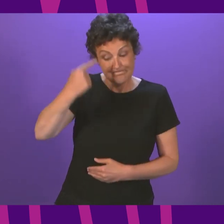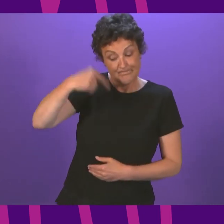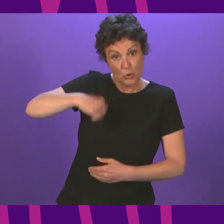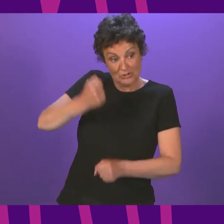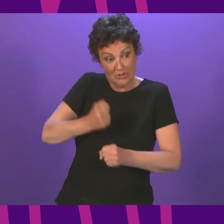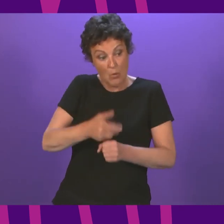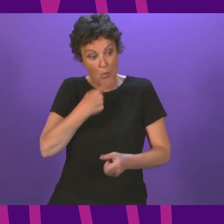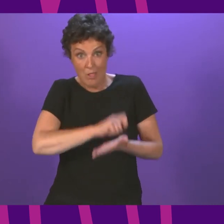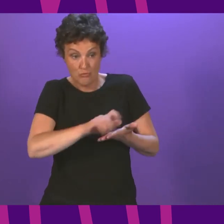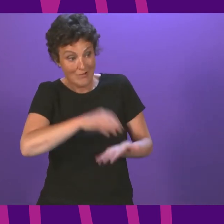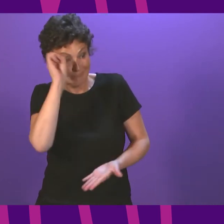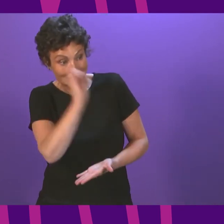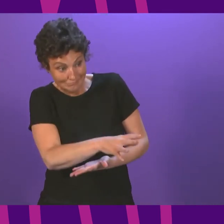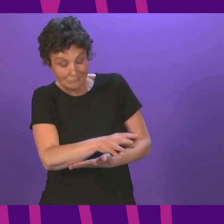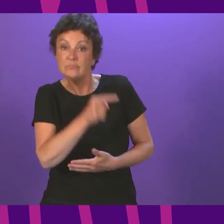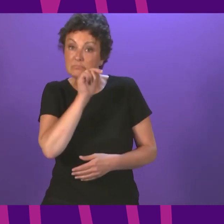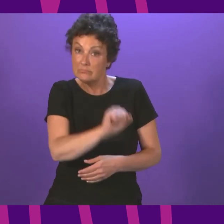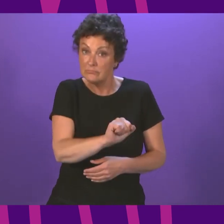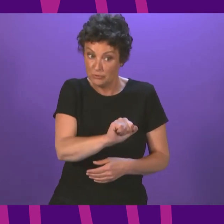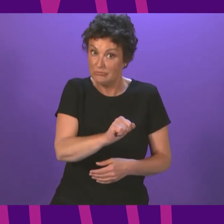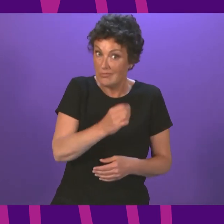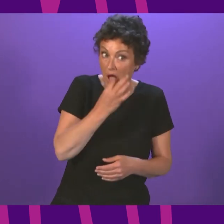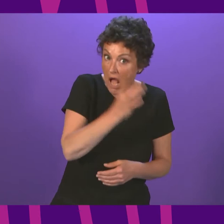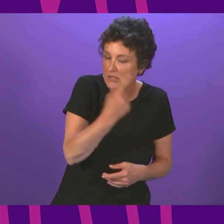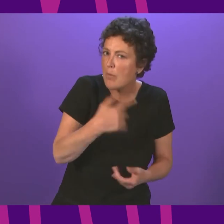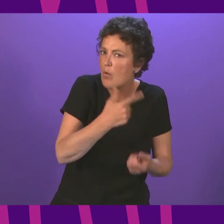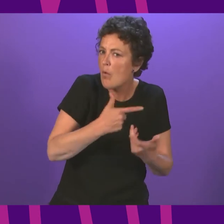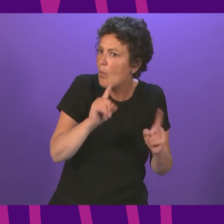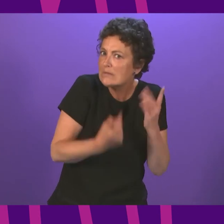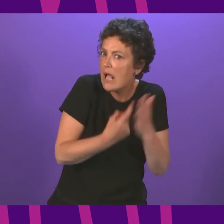her with the information that she sought on the welfare of prisoners, and I can confirm